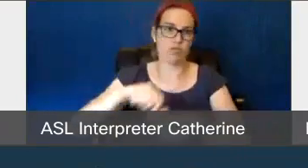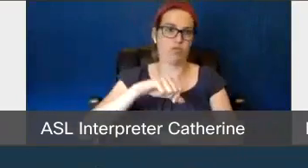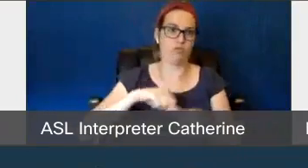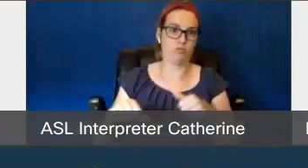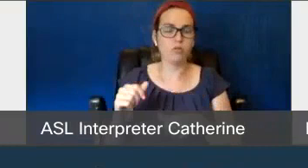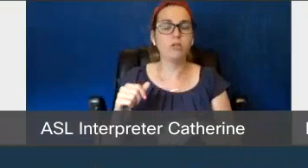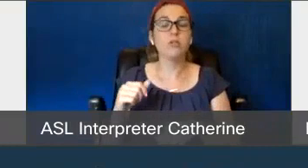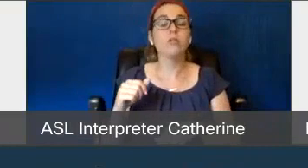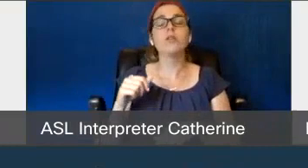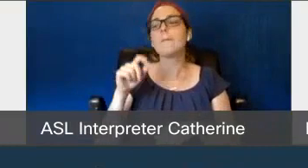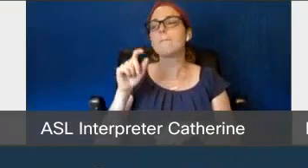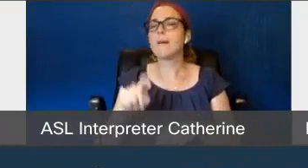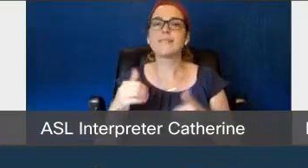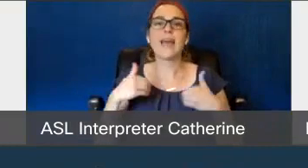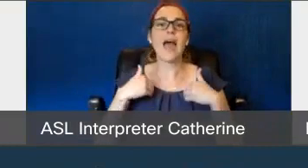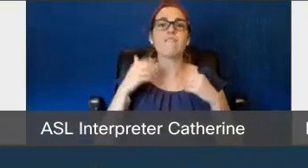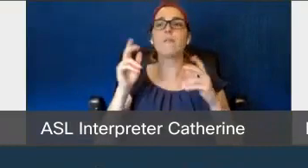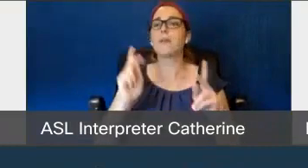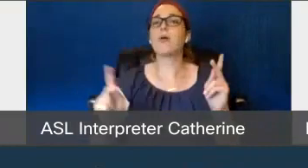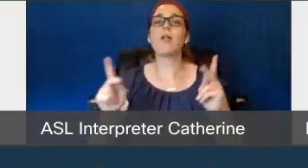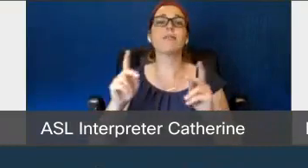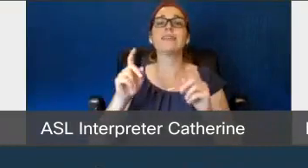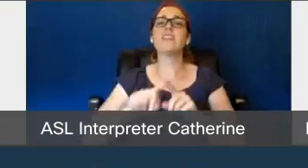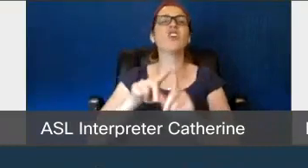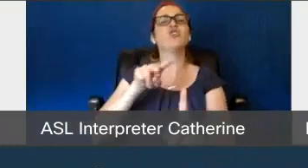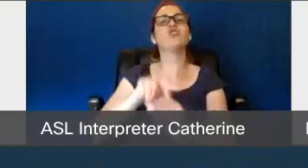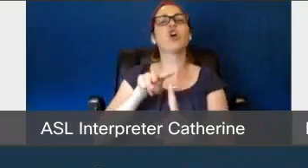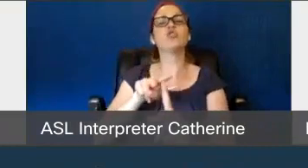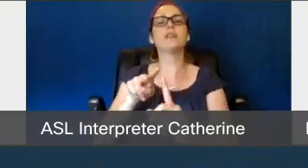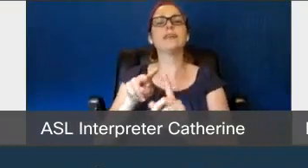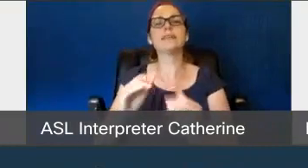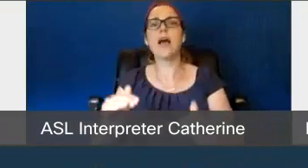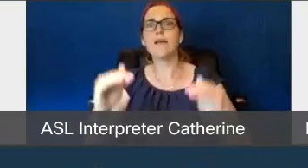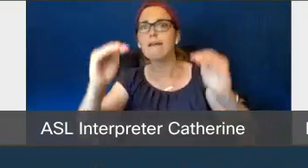you need people everywhere from misdemeanors or felonies. Anytime someone who might be using